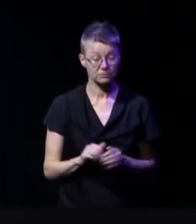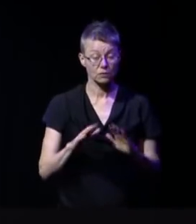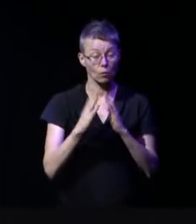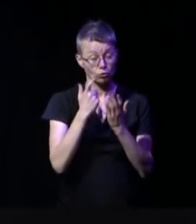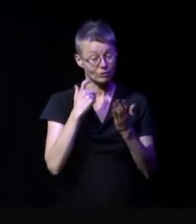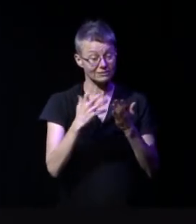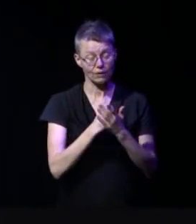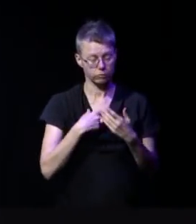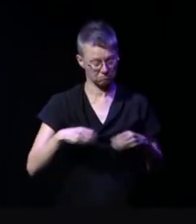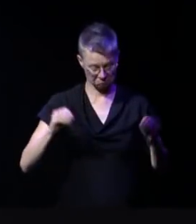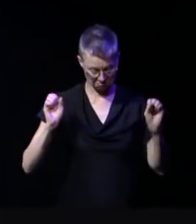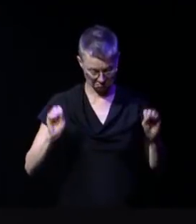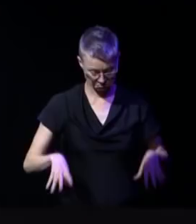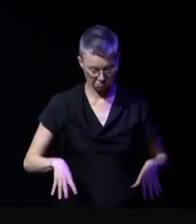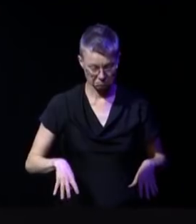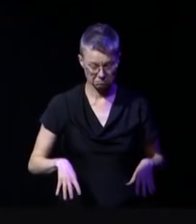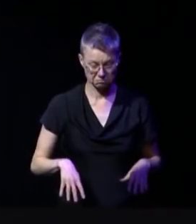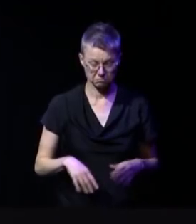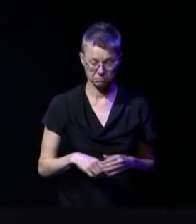We would have succumbed to the forces trying to rip beauty